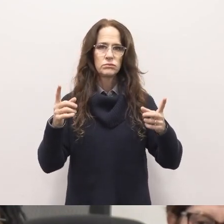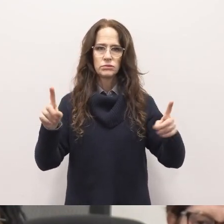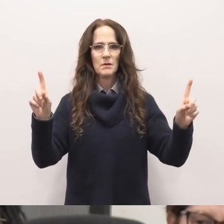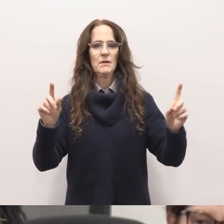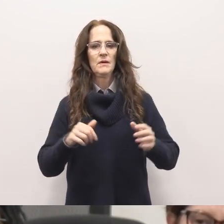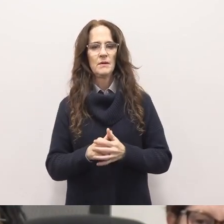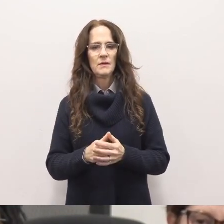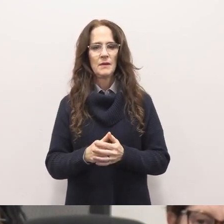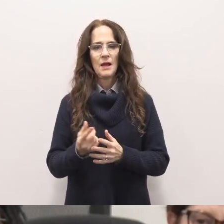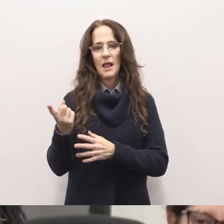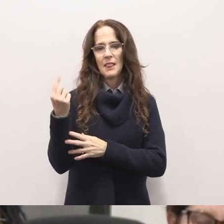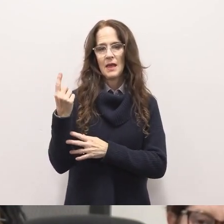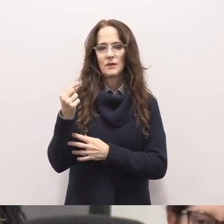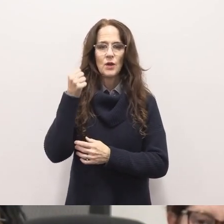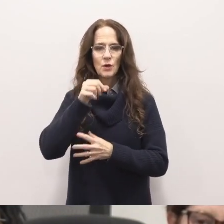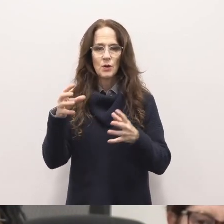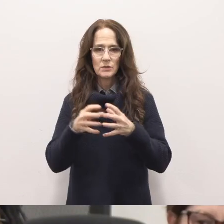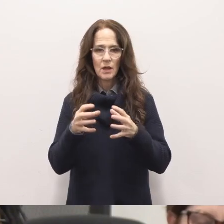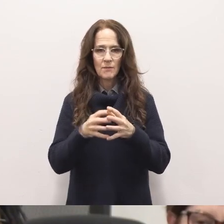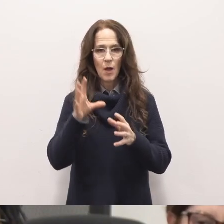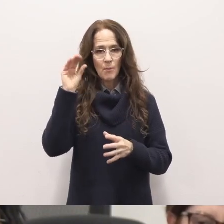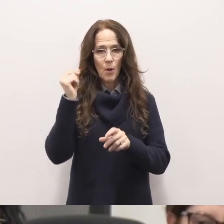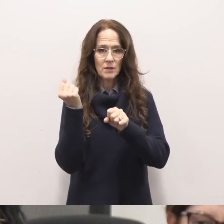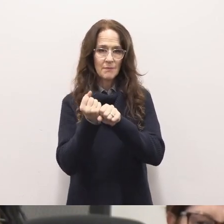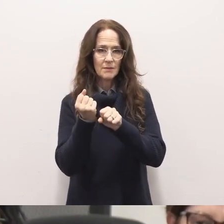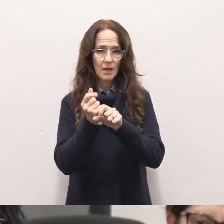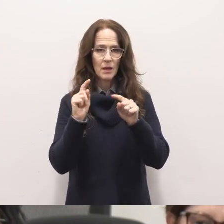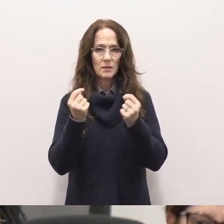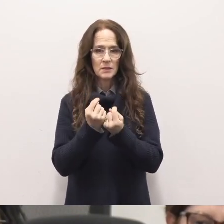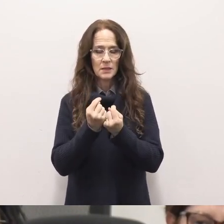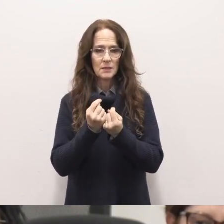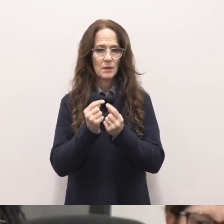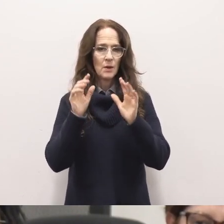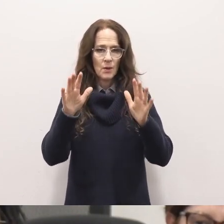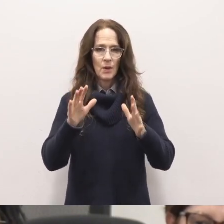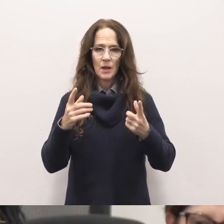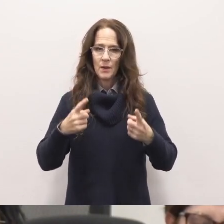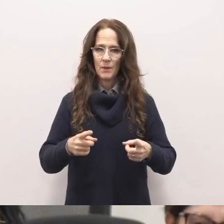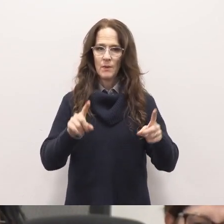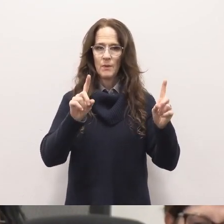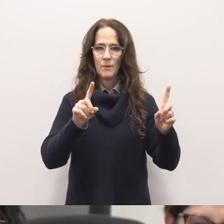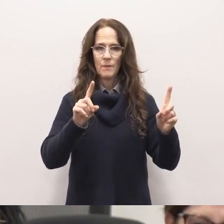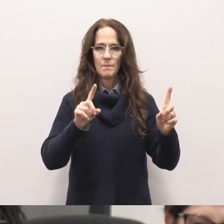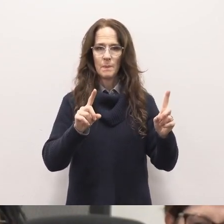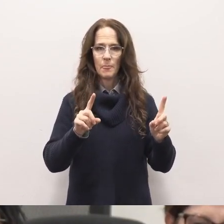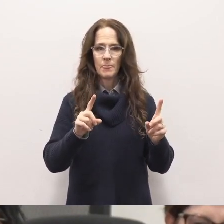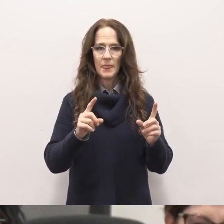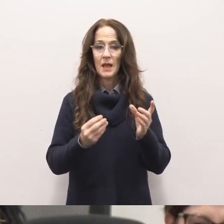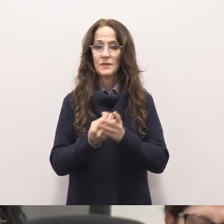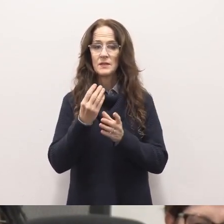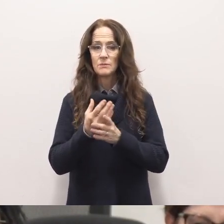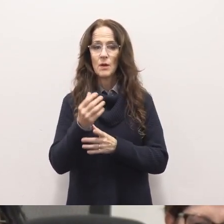Last spring, the girls' softball and boys' baseball teams achieved remarkable success. Last spring, girls' softball